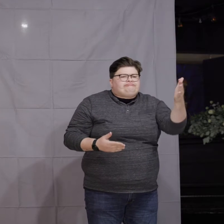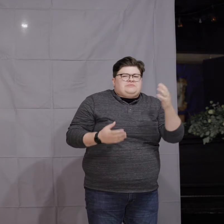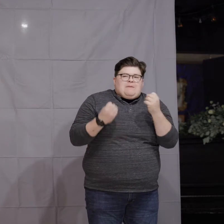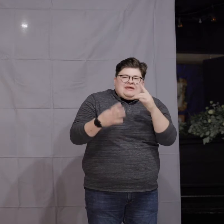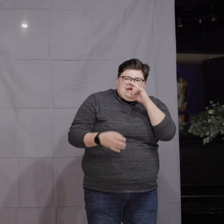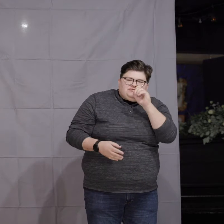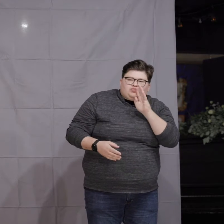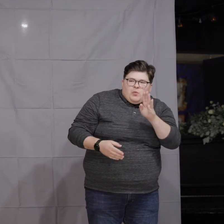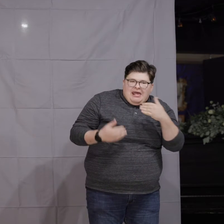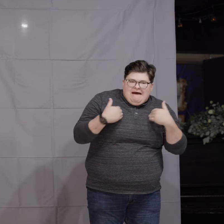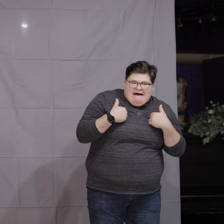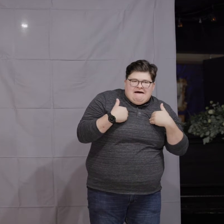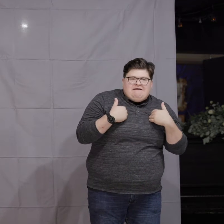or who they're gonna marry